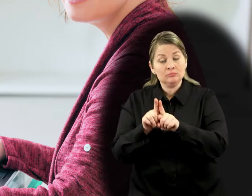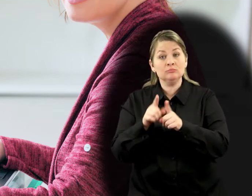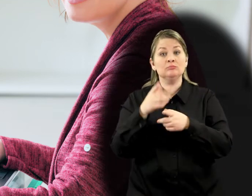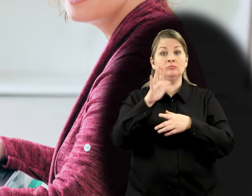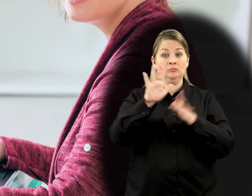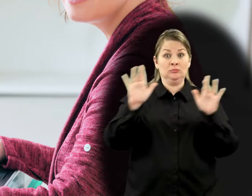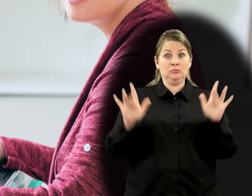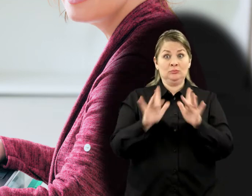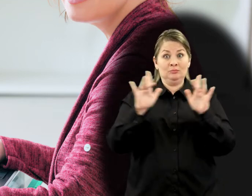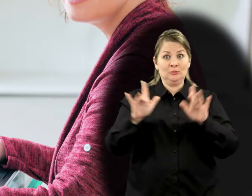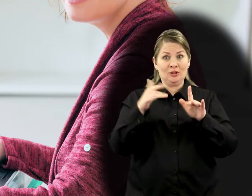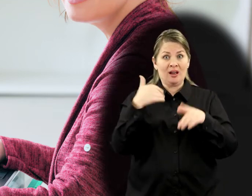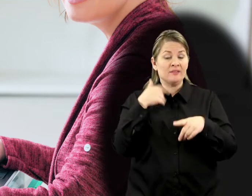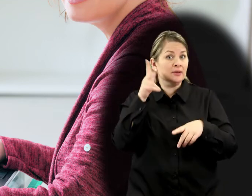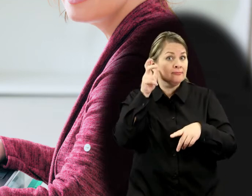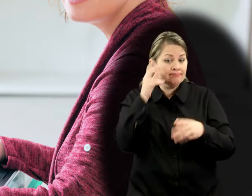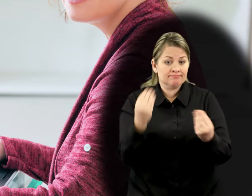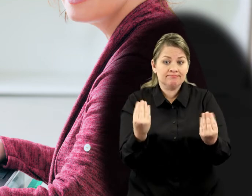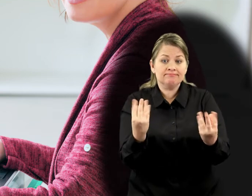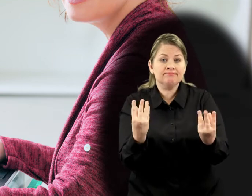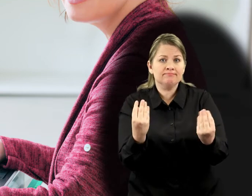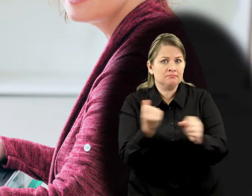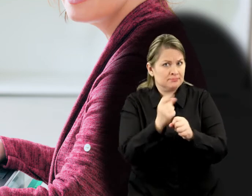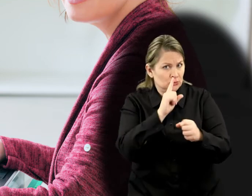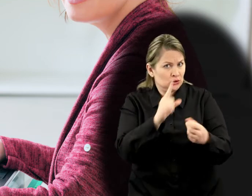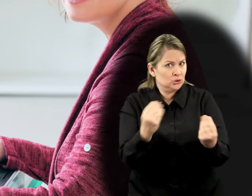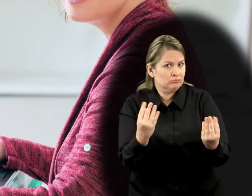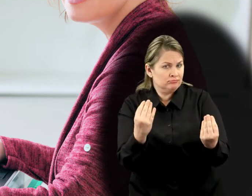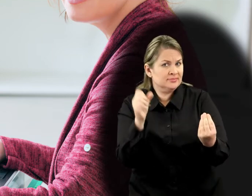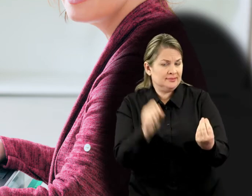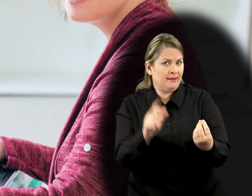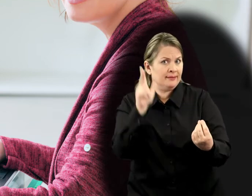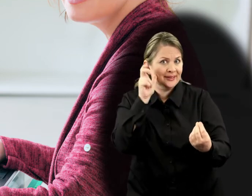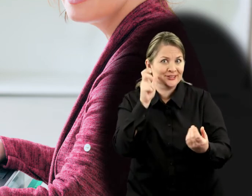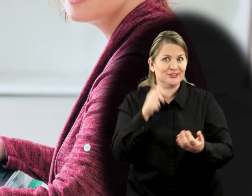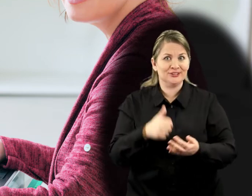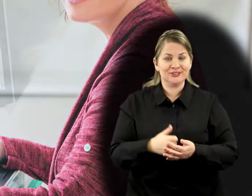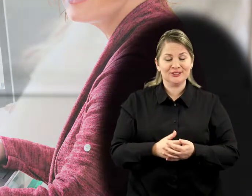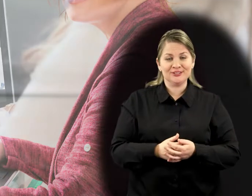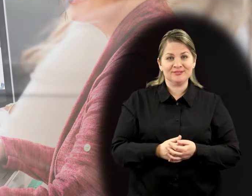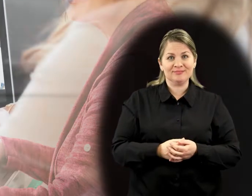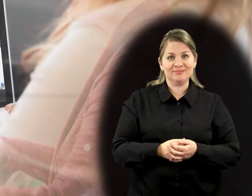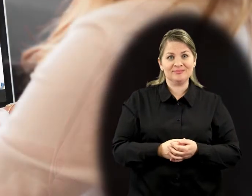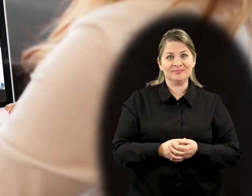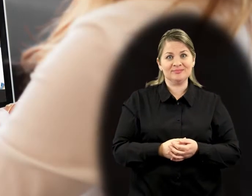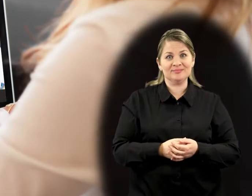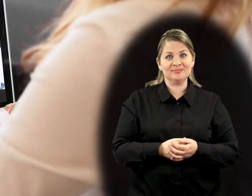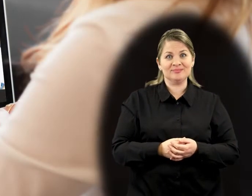You will also need speakers on your device so you can access what the interpreter is saying.